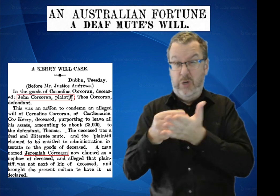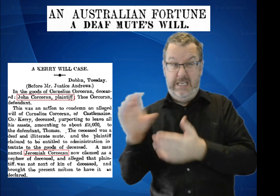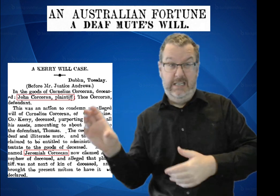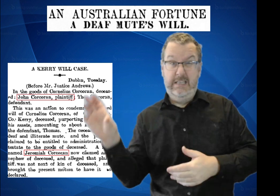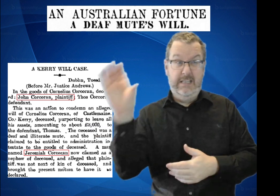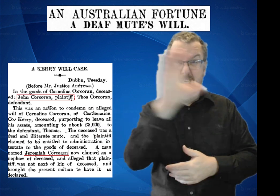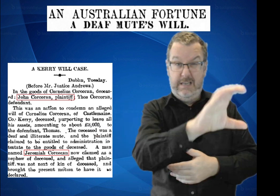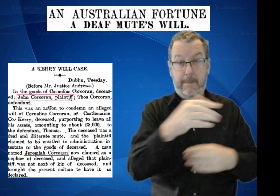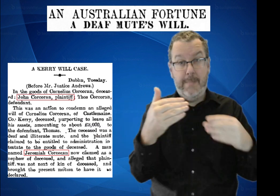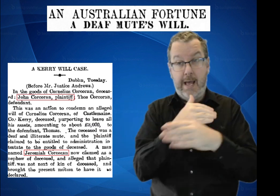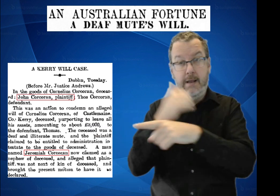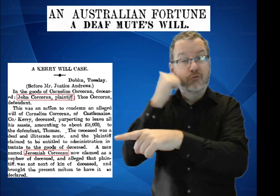a son of the American brother.